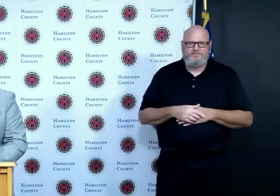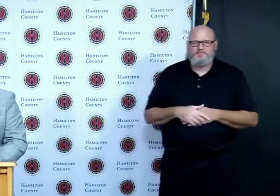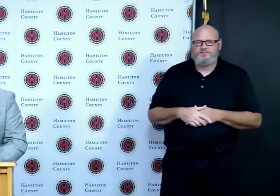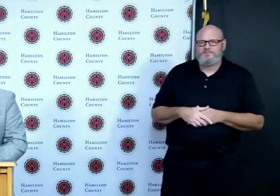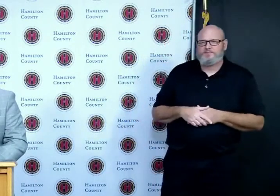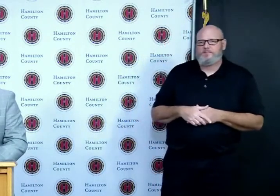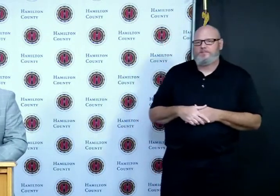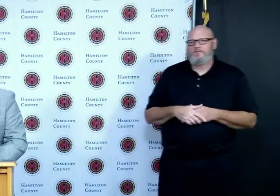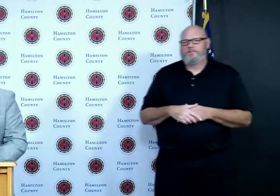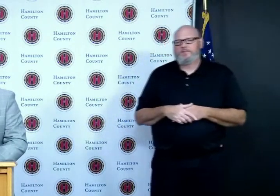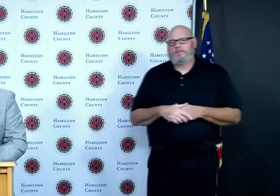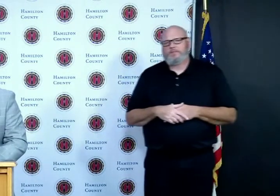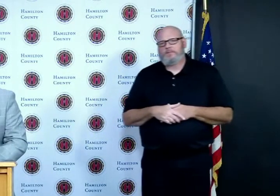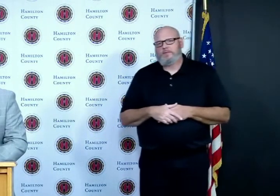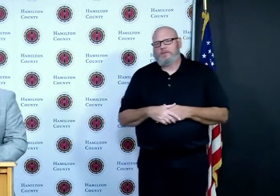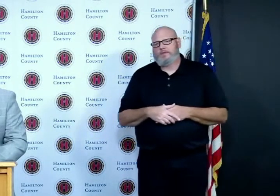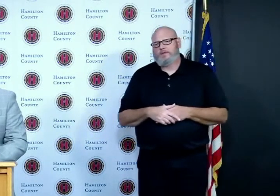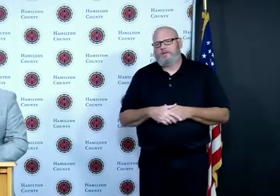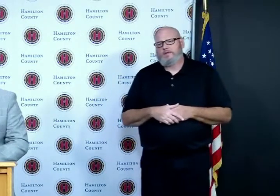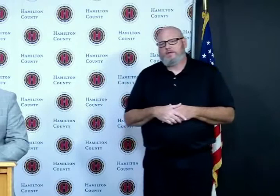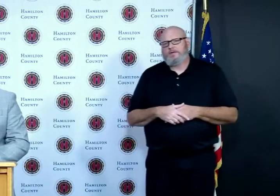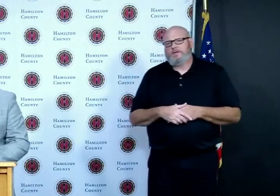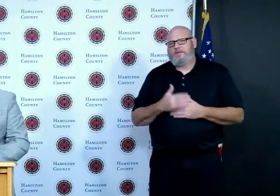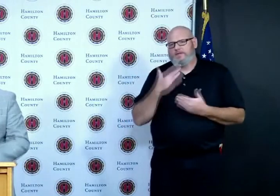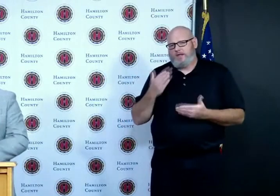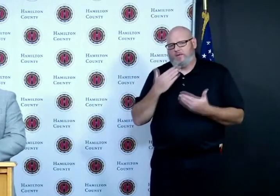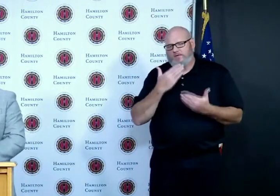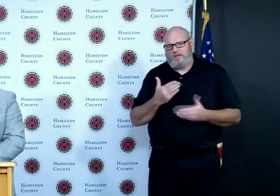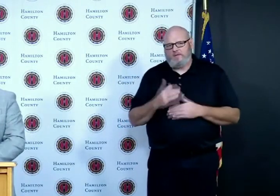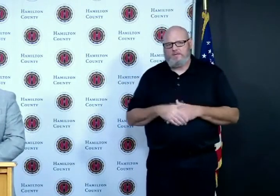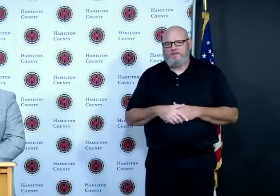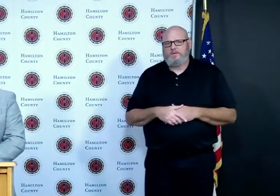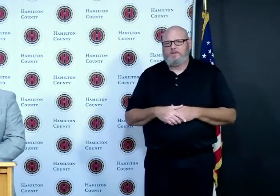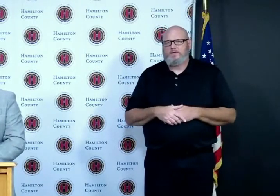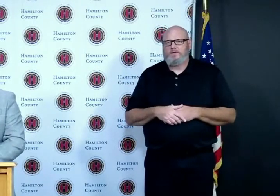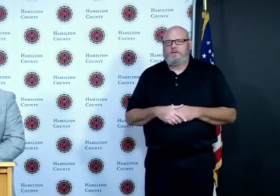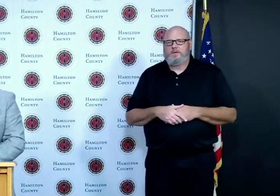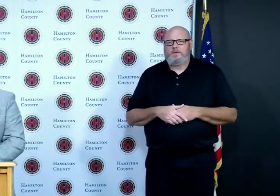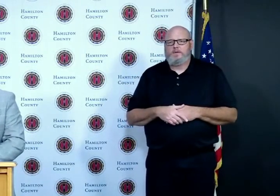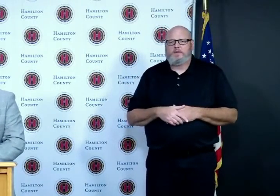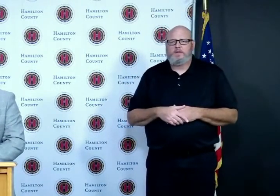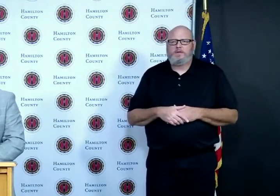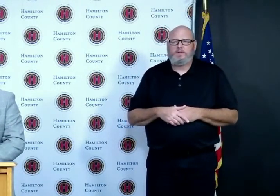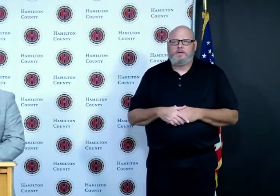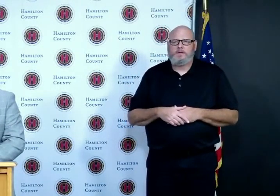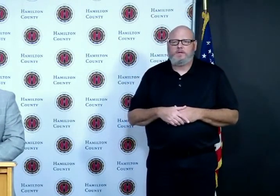thank you absolutely thank you next up we have Ashley Kirkland with WLWT Ashley who would you